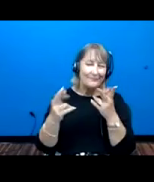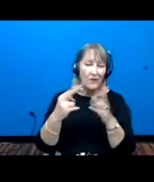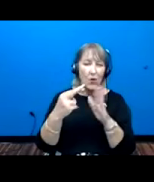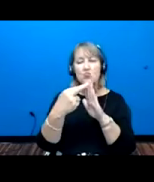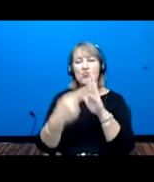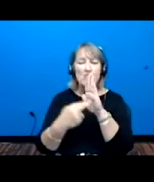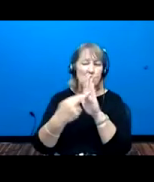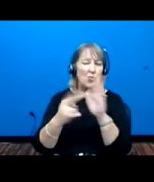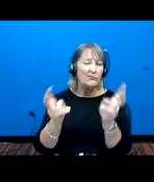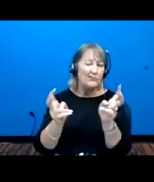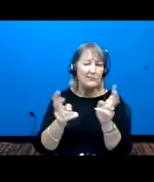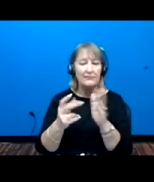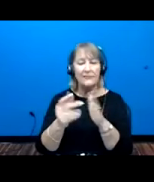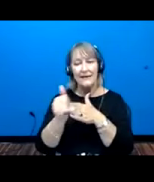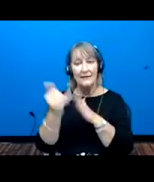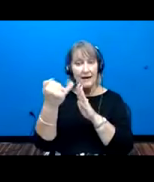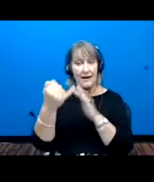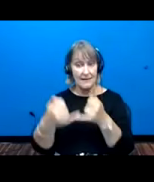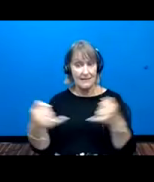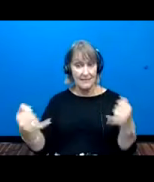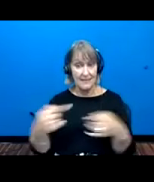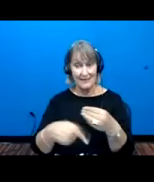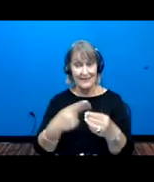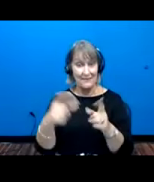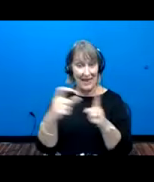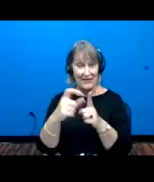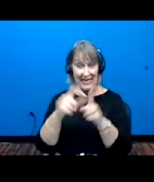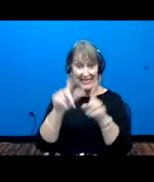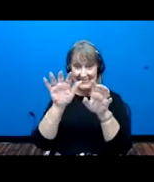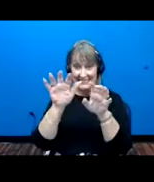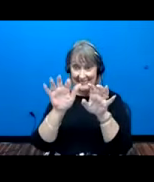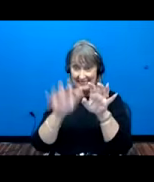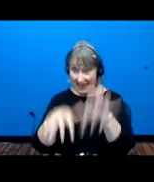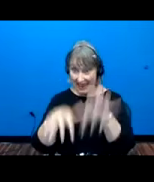these guidelines regarding text— so word level, sentence level,